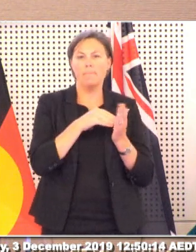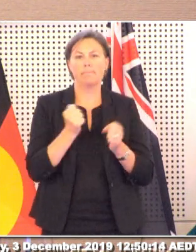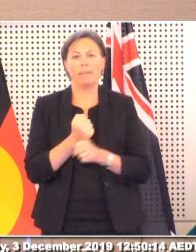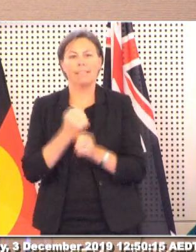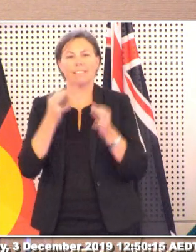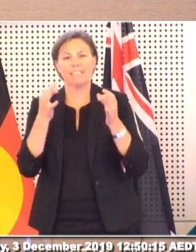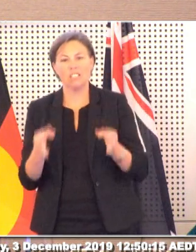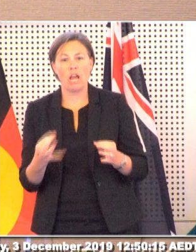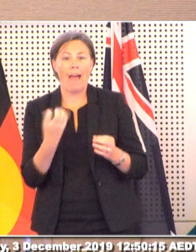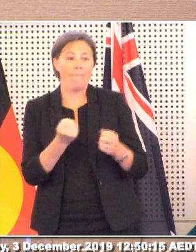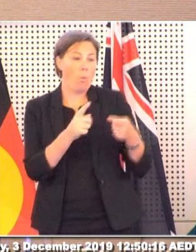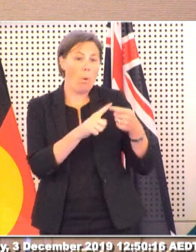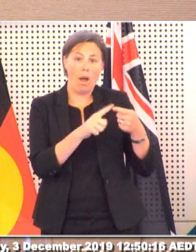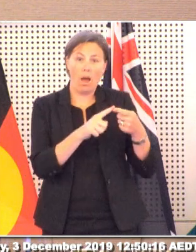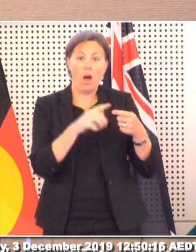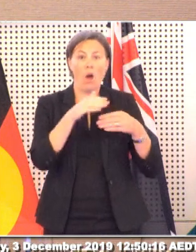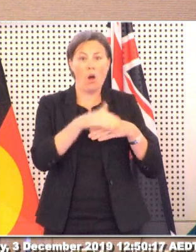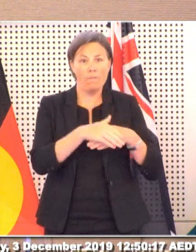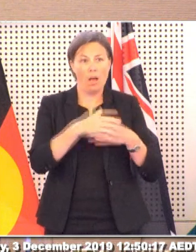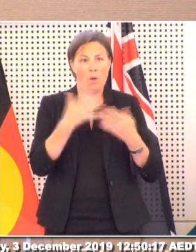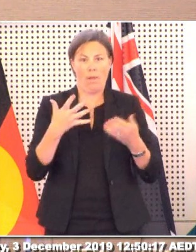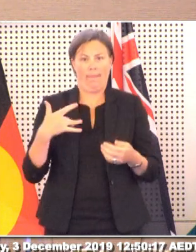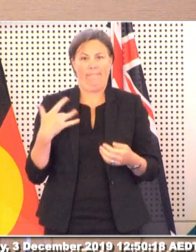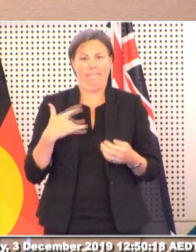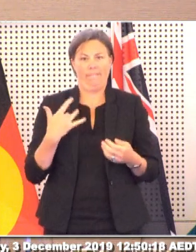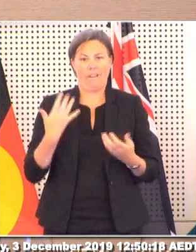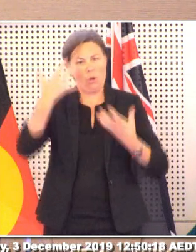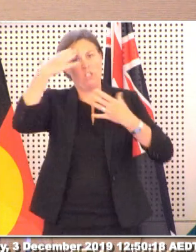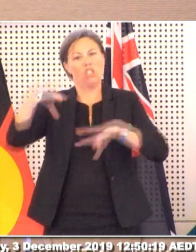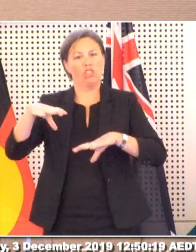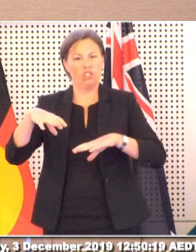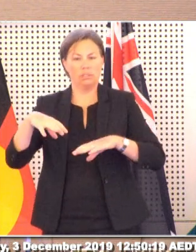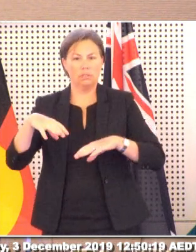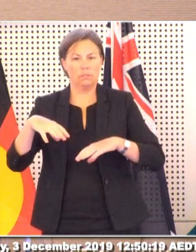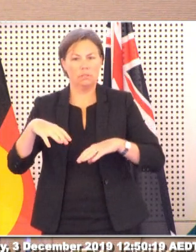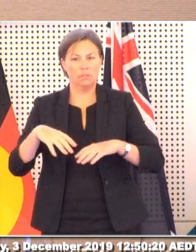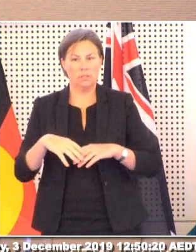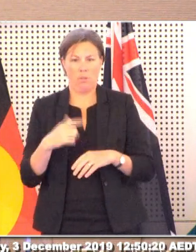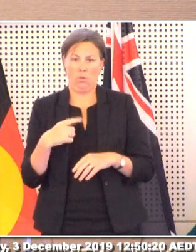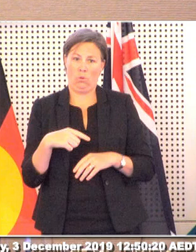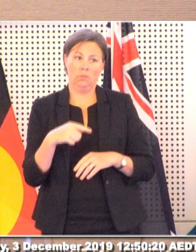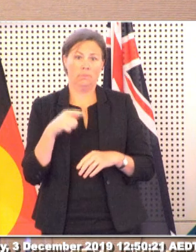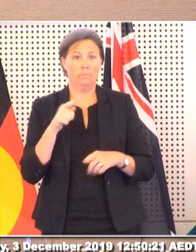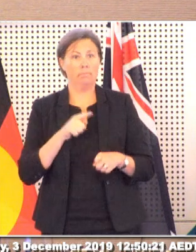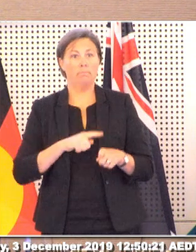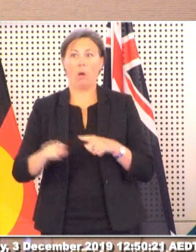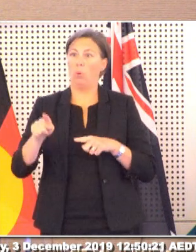decisions, that’s because accommodation is by far the most numerous decisions that we have to make.